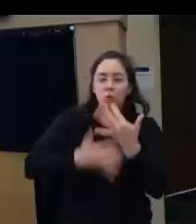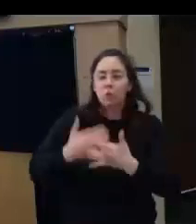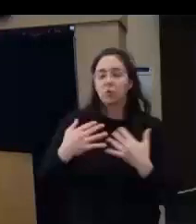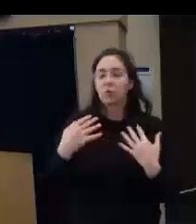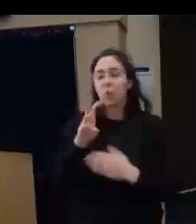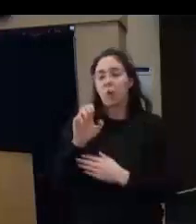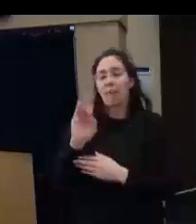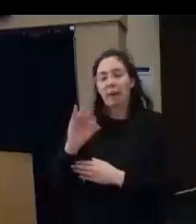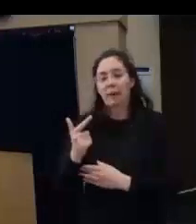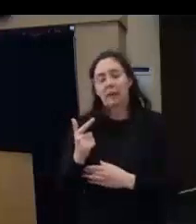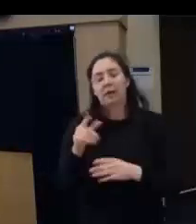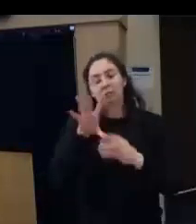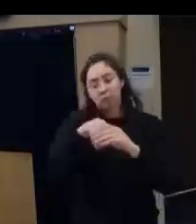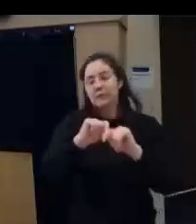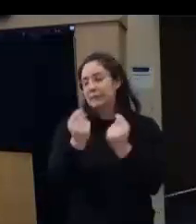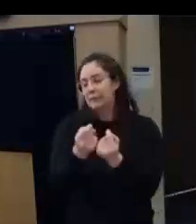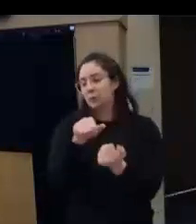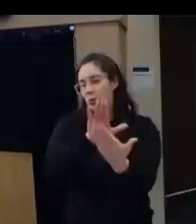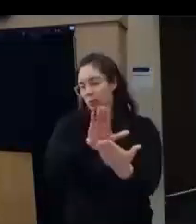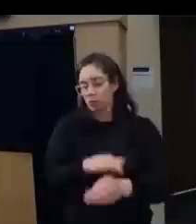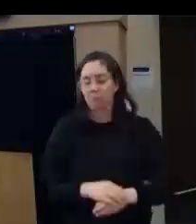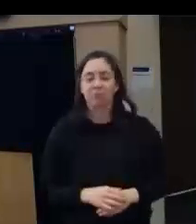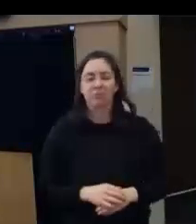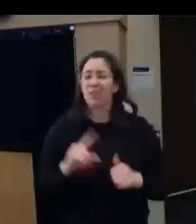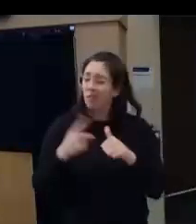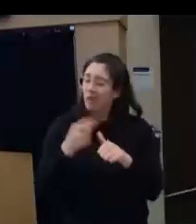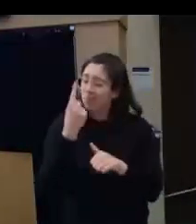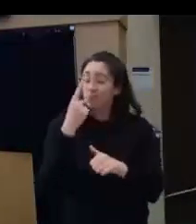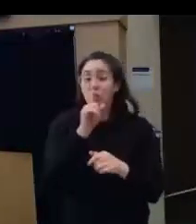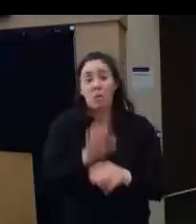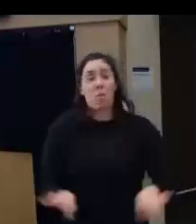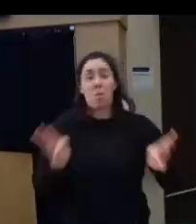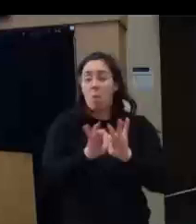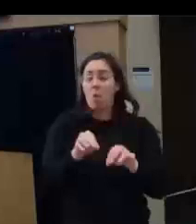team-based approach first of all I think it's important that everybody who encounters adults